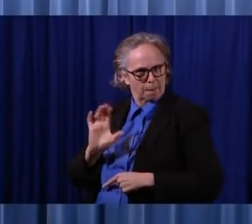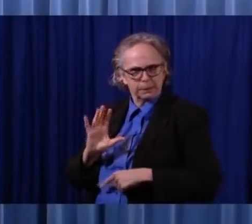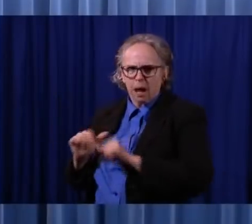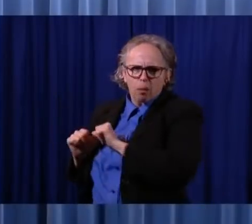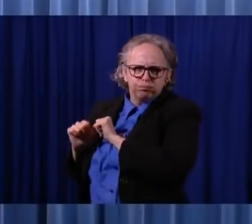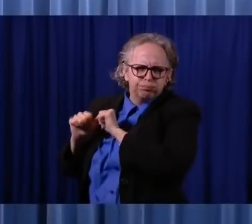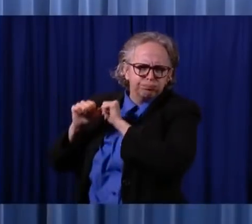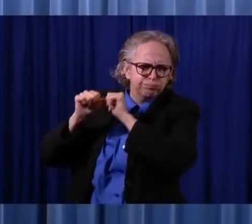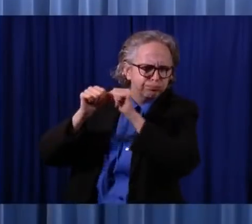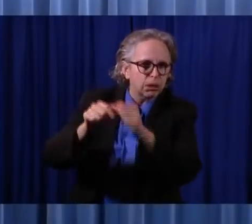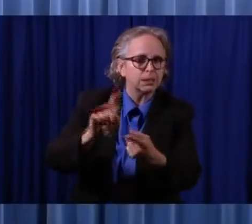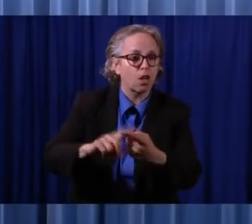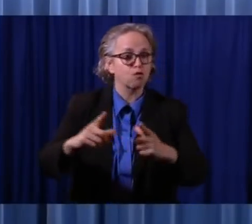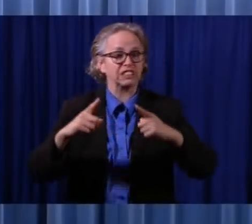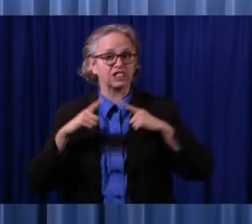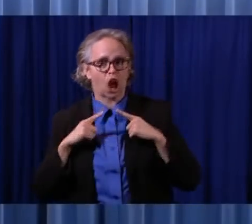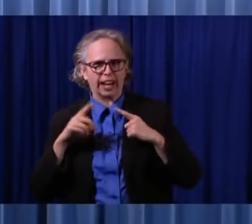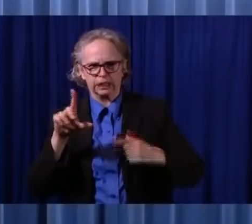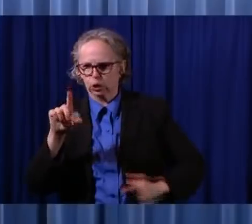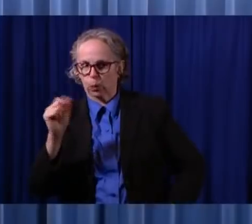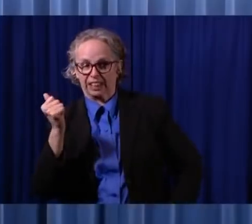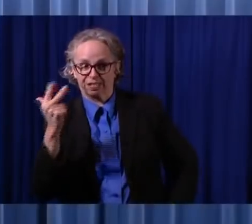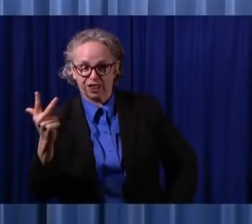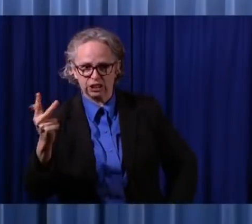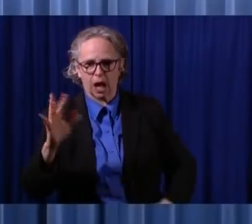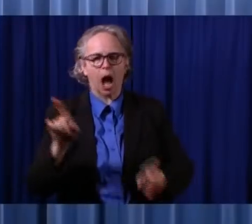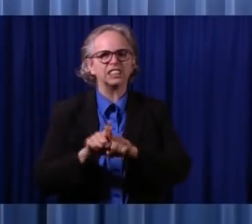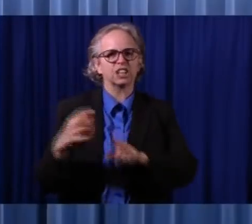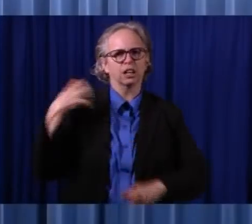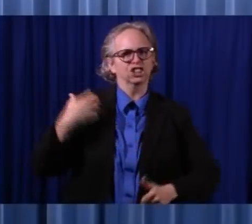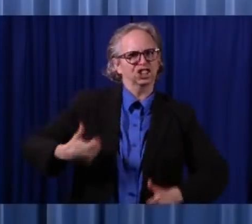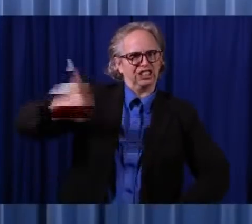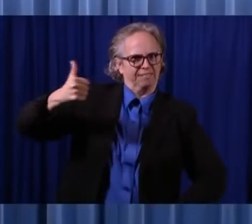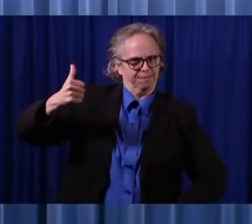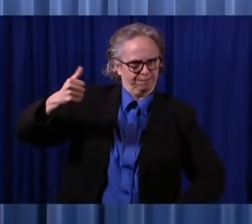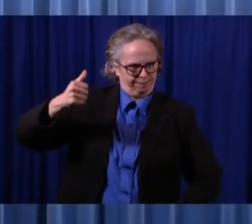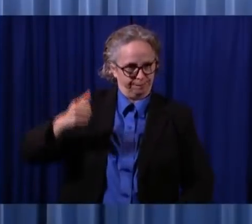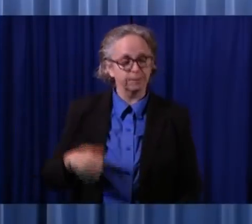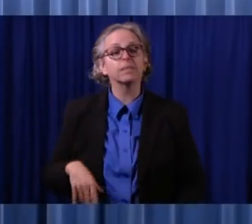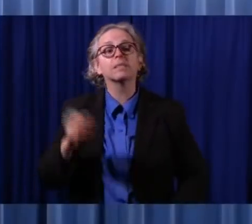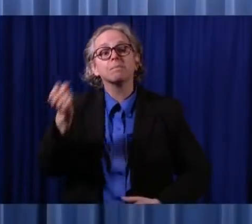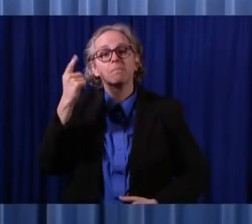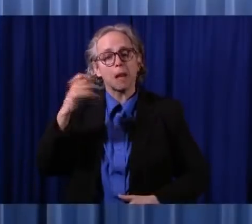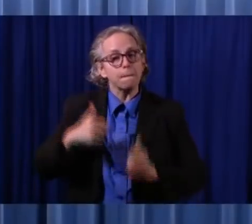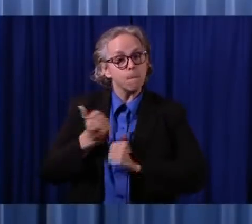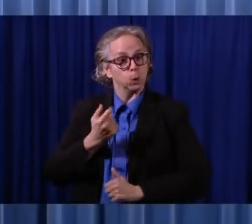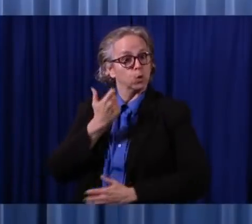HIS CAREER BEGAN AT THE COLUMBUS FIRE DEPARTMENT IN 1981, TO HIS RETIREMENT AS